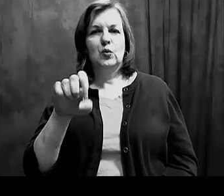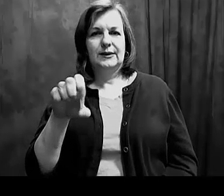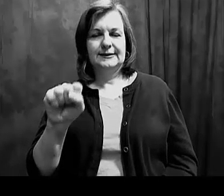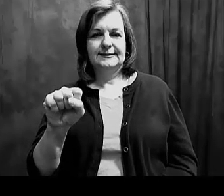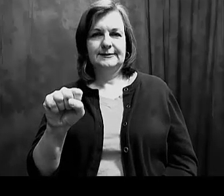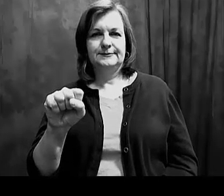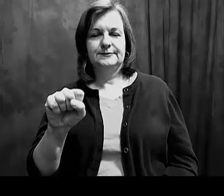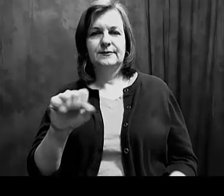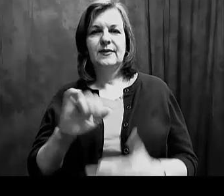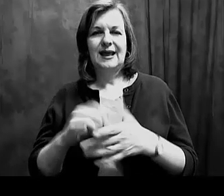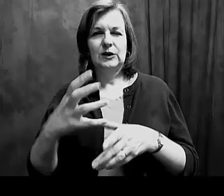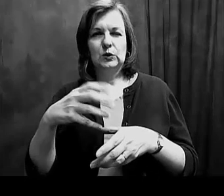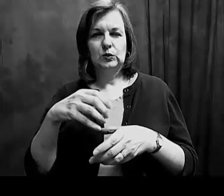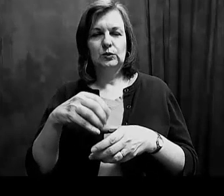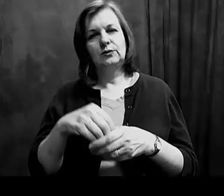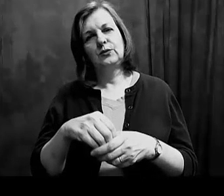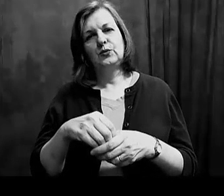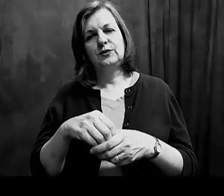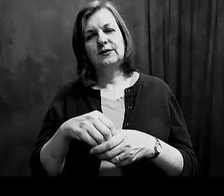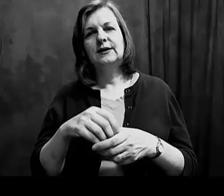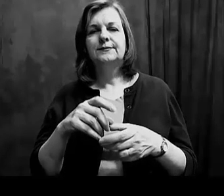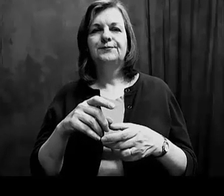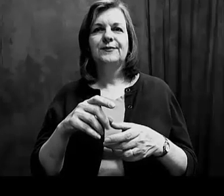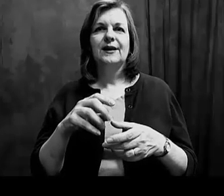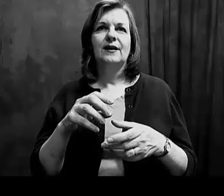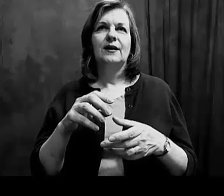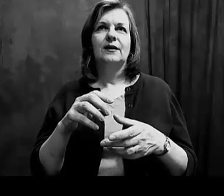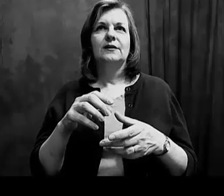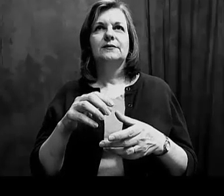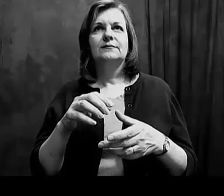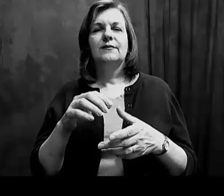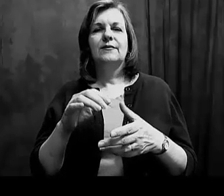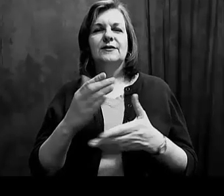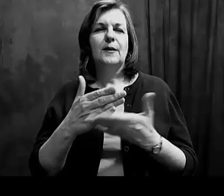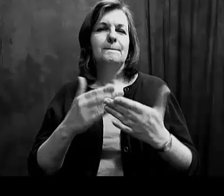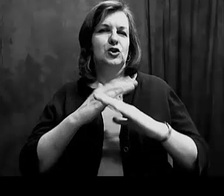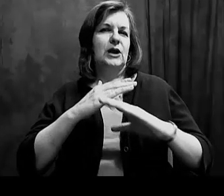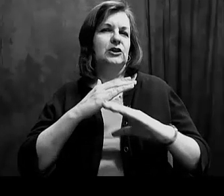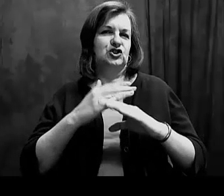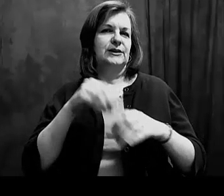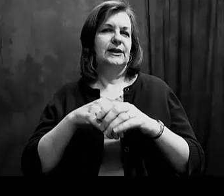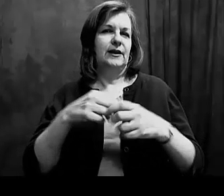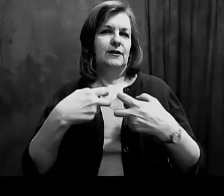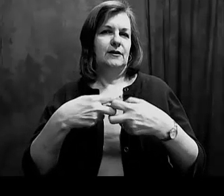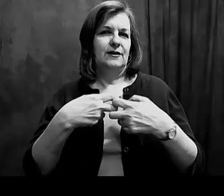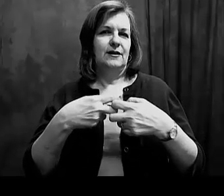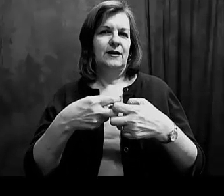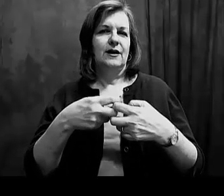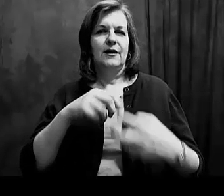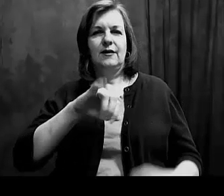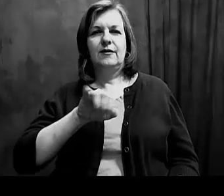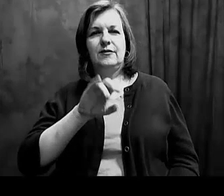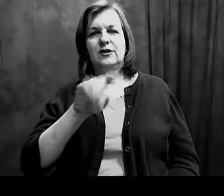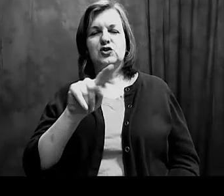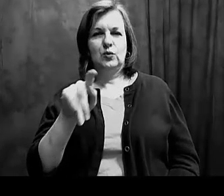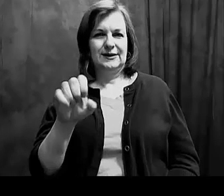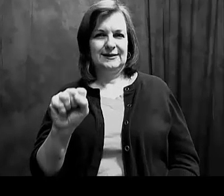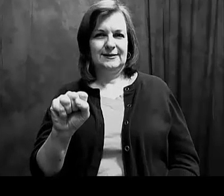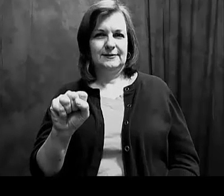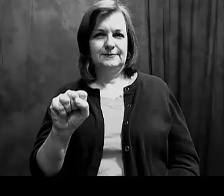the joints need to be protected so if we're actually gonna protect these joints